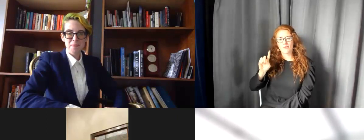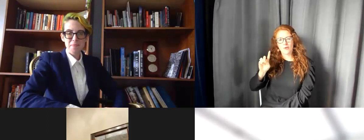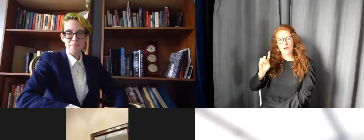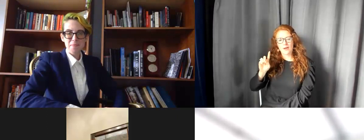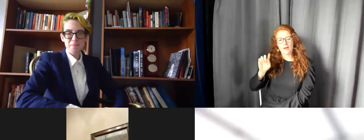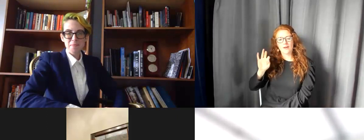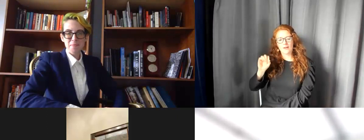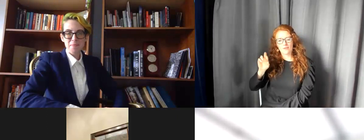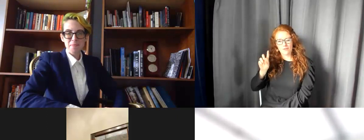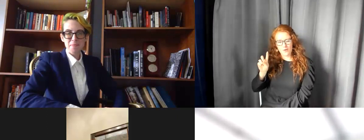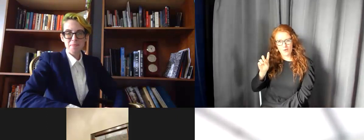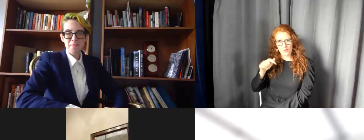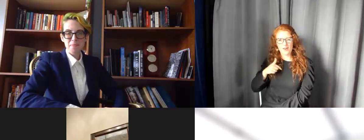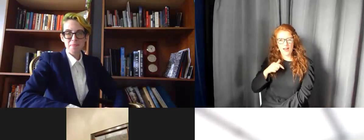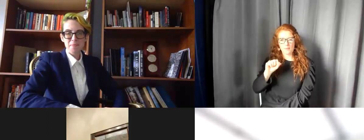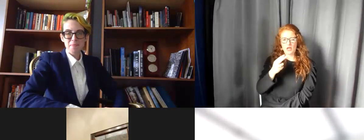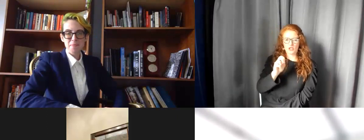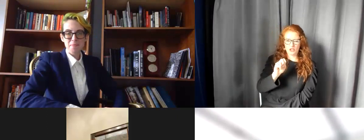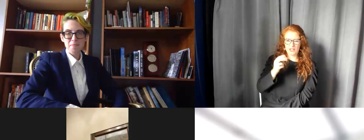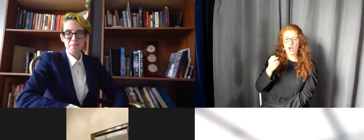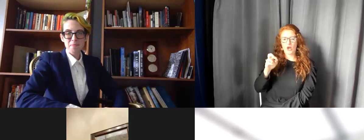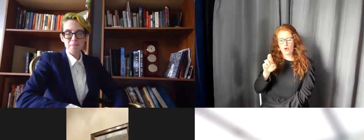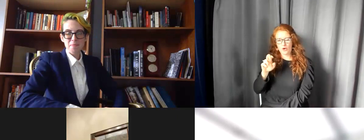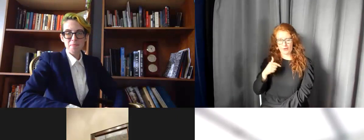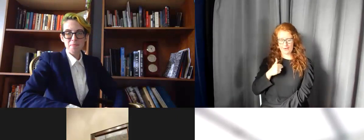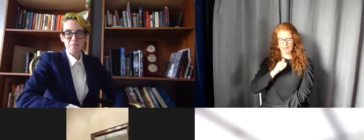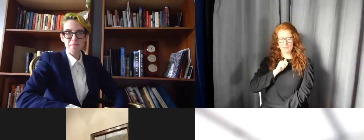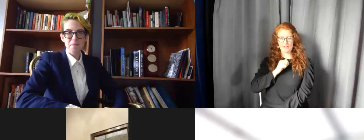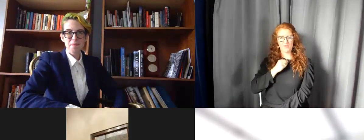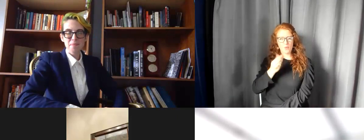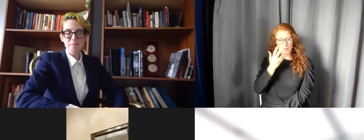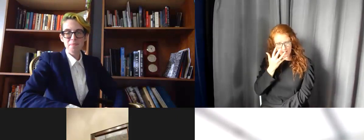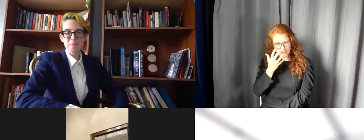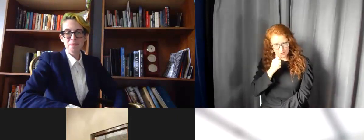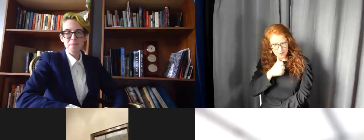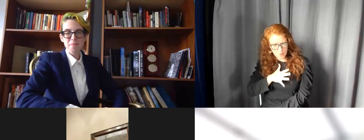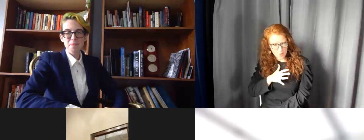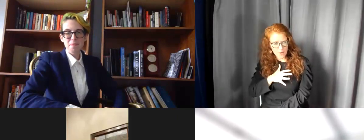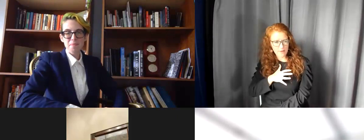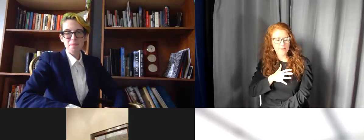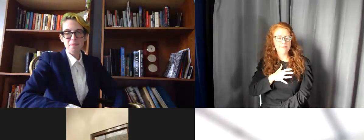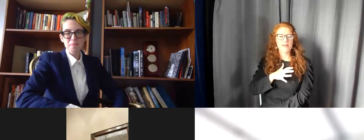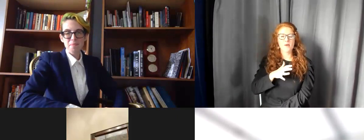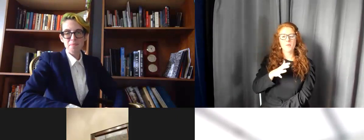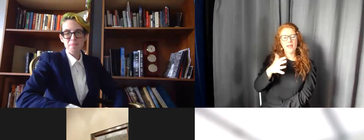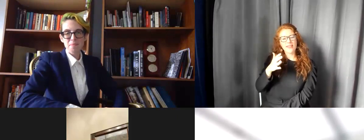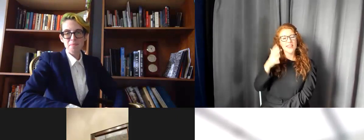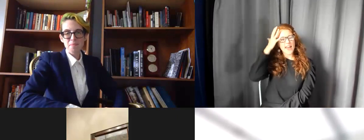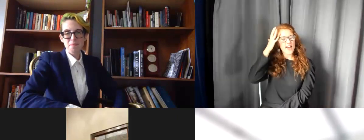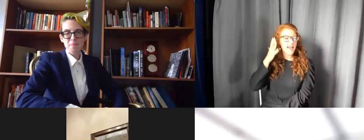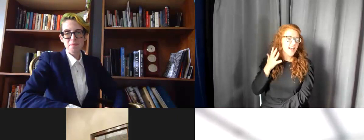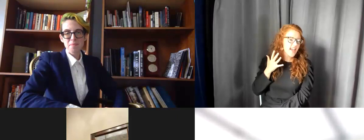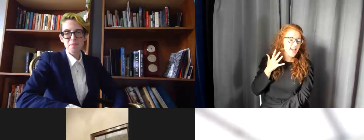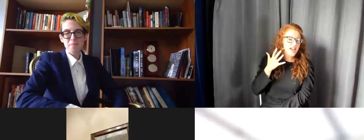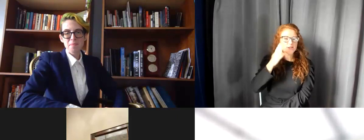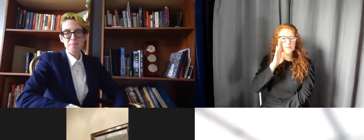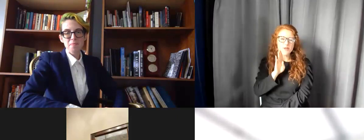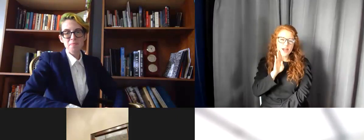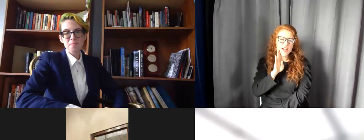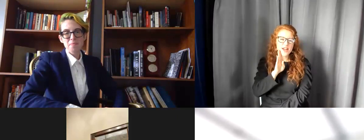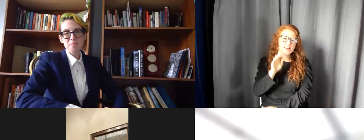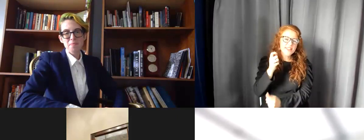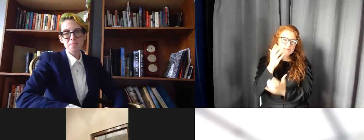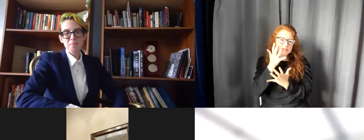Jordan Radford: I am a Caucasian woman, with medium to dark brown hair. That sounds a little past my shoulders.